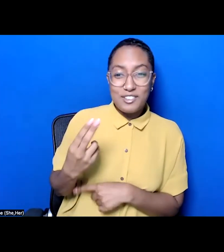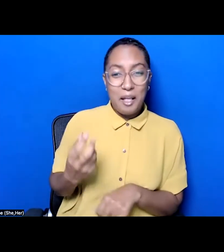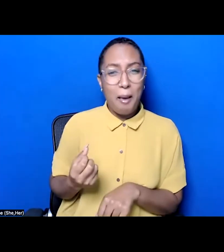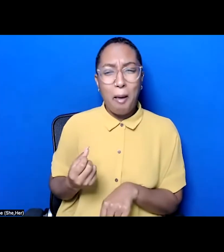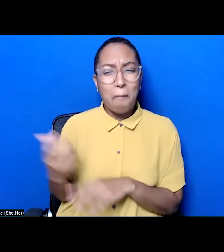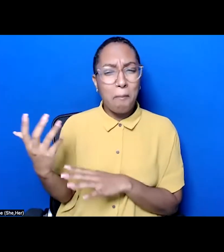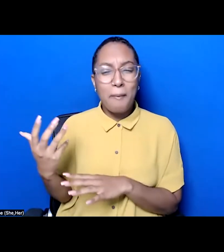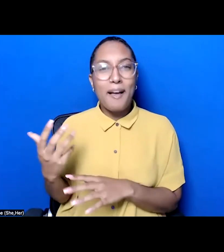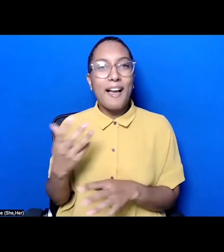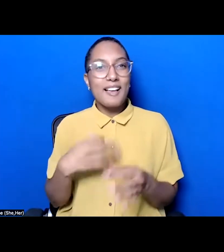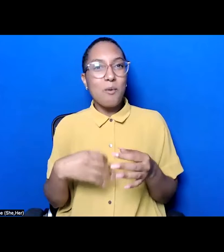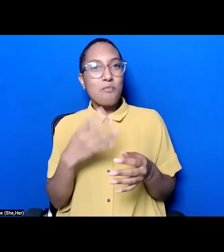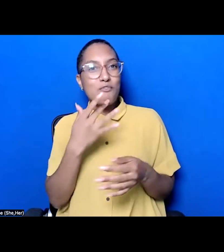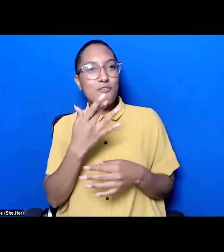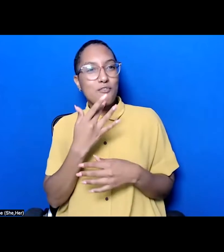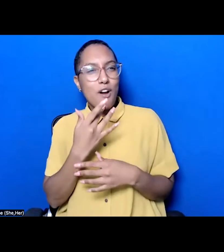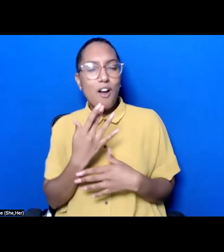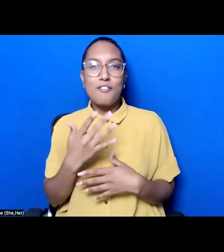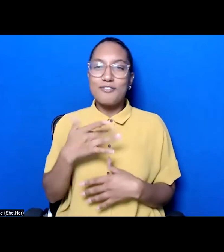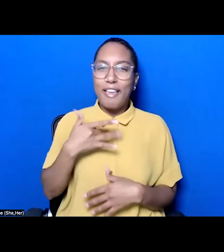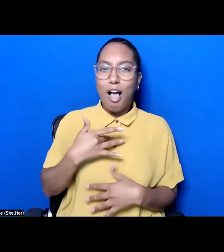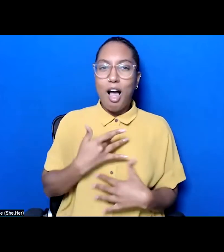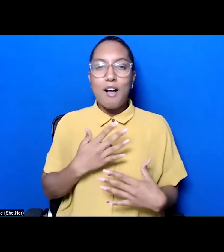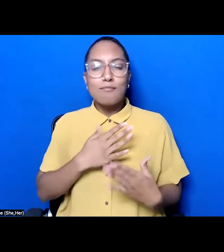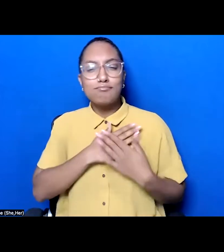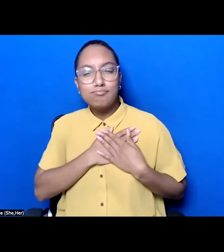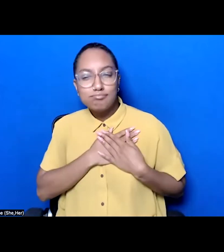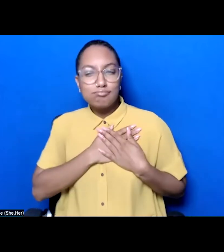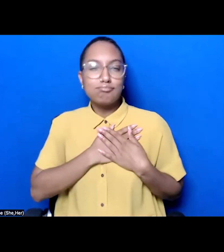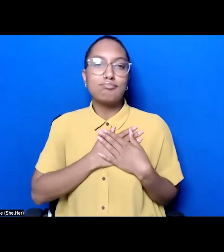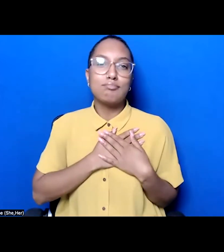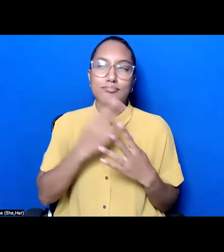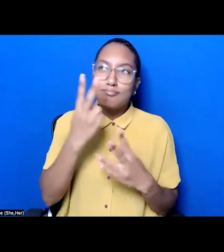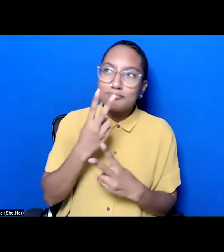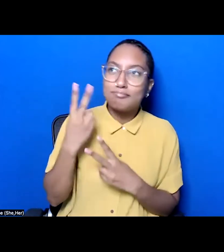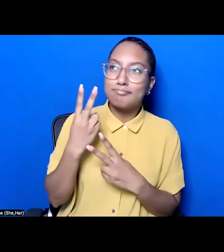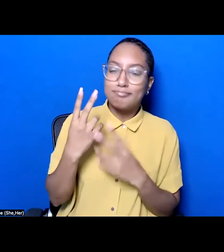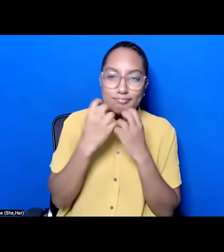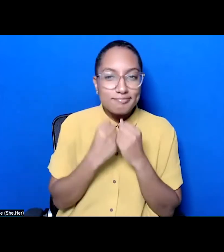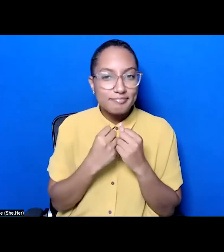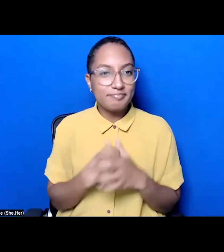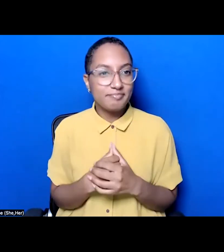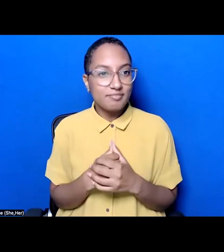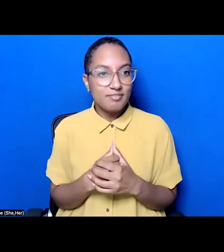All too often, museums have been complicit in this phenomenon. This indifference to history